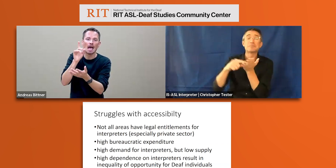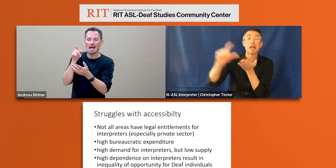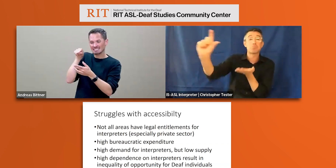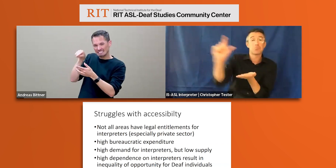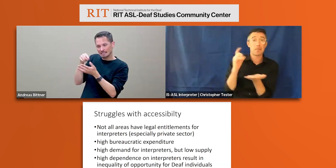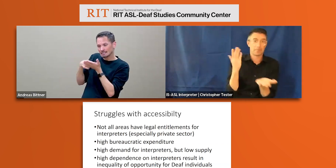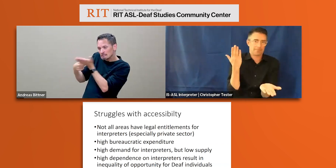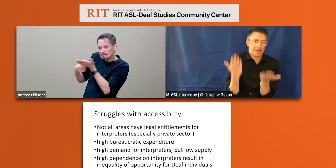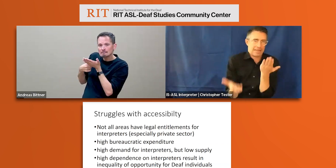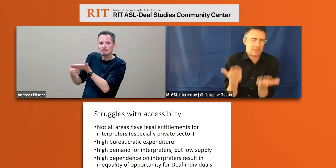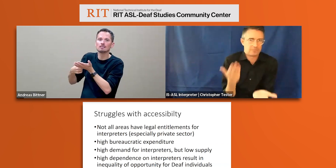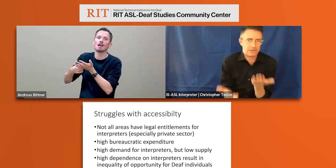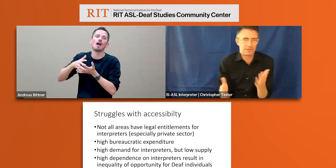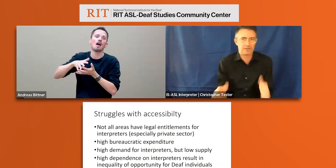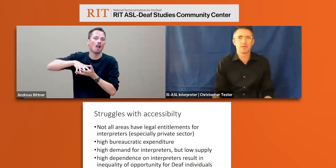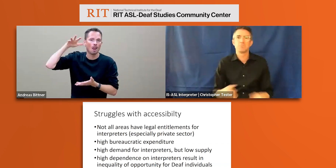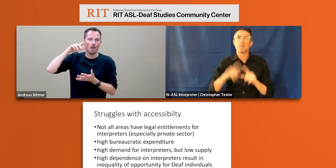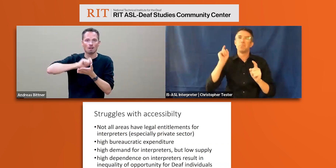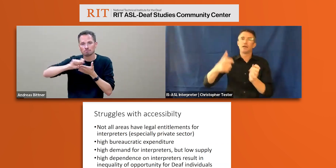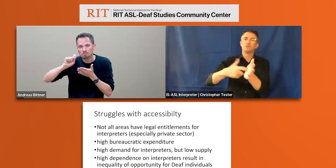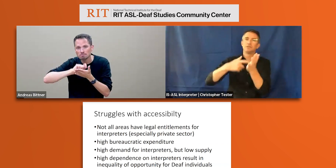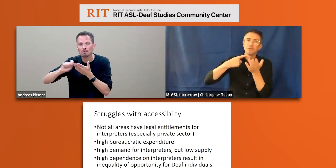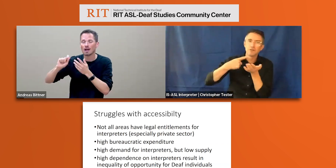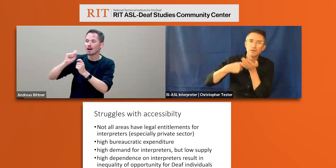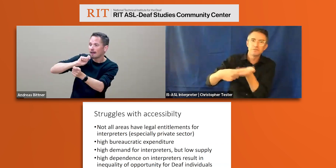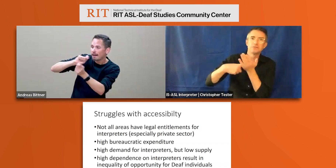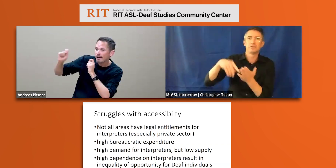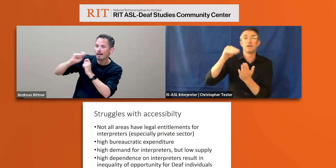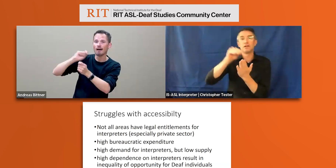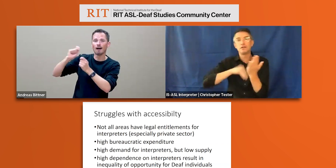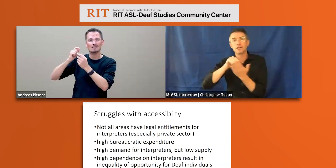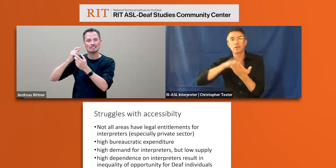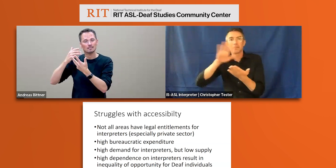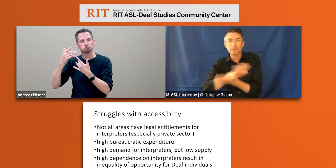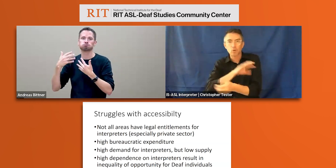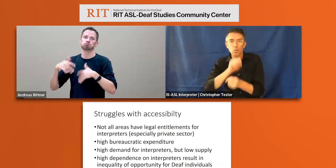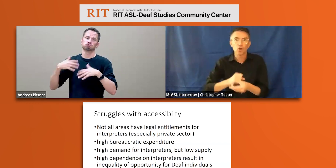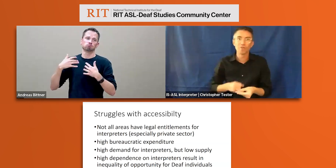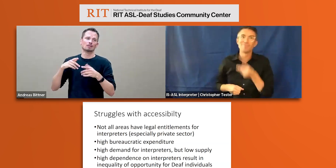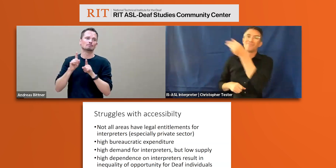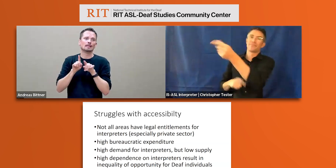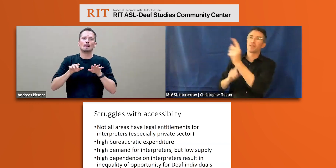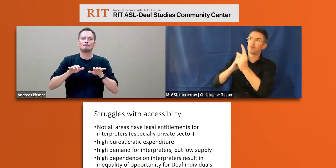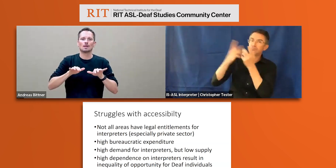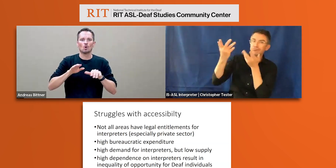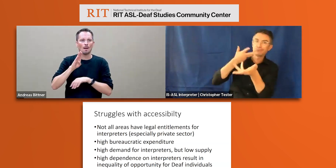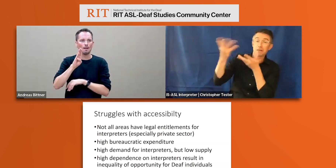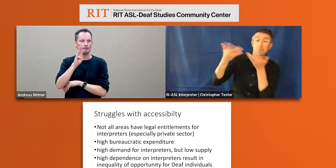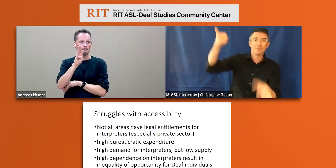or ask somebody to help me out or see if I could get some kind of funding to cover the cost.